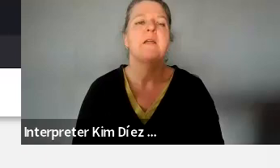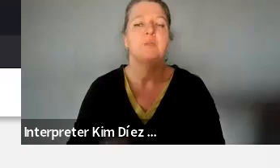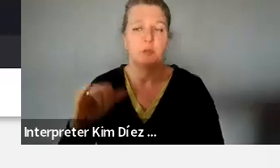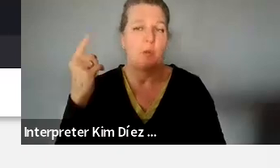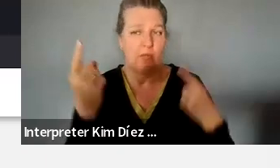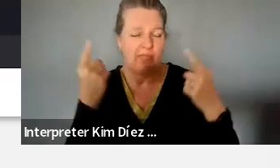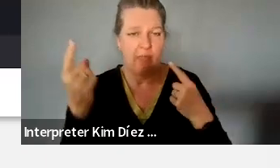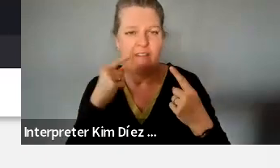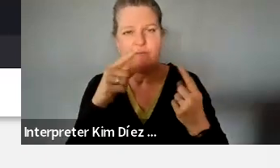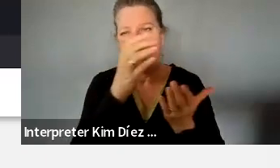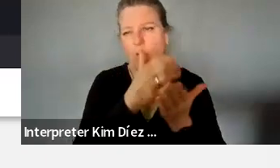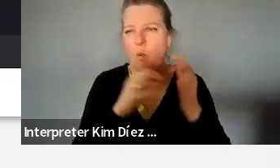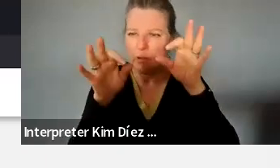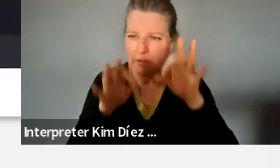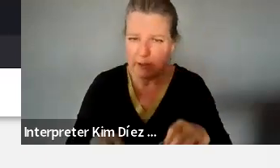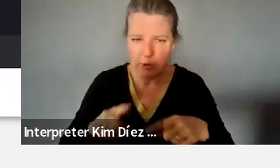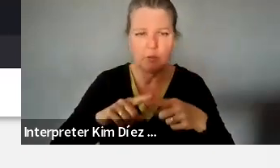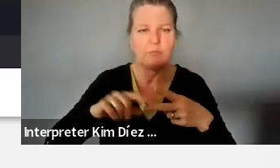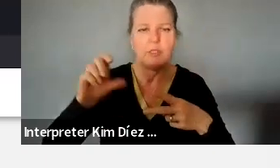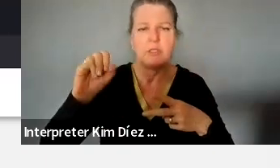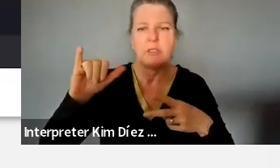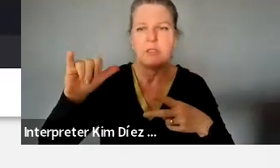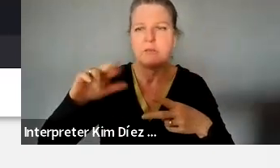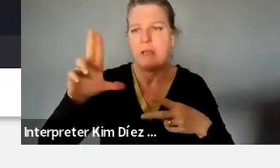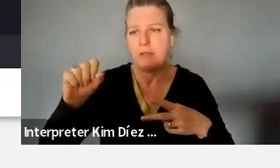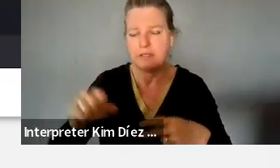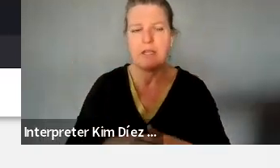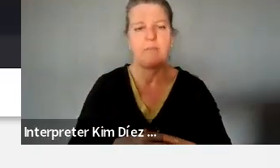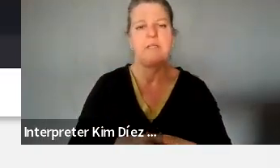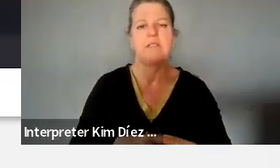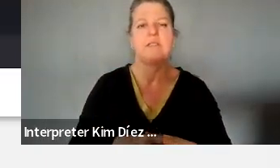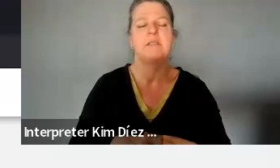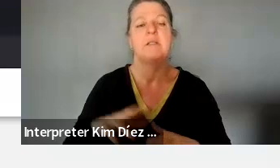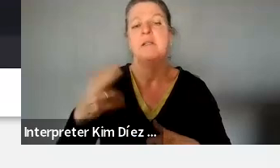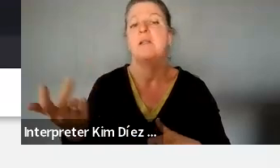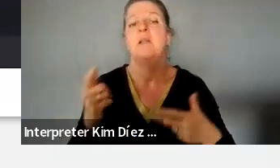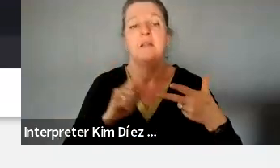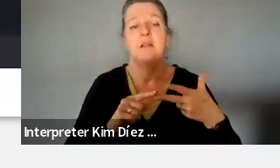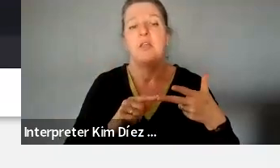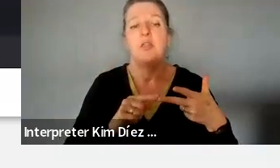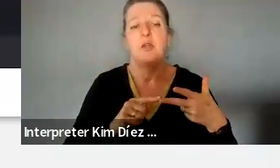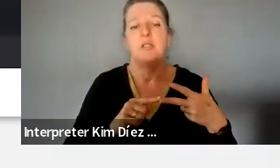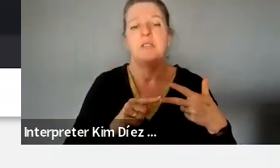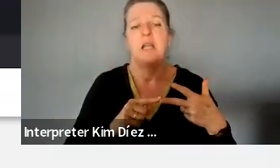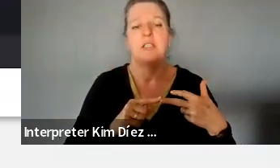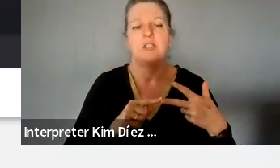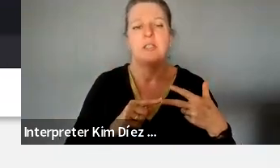for the course description and your syllabus. And then the third section on this page would be